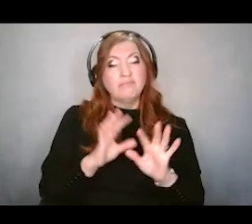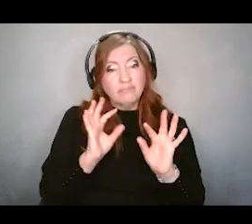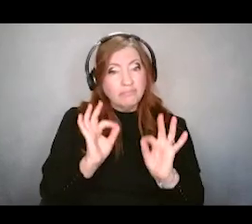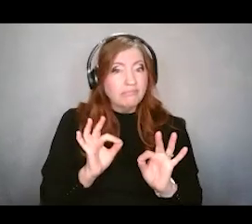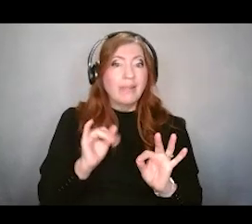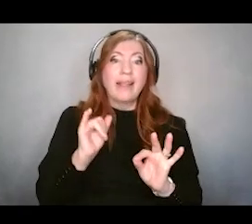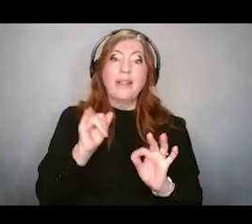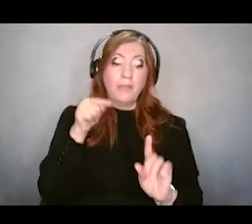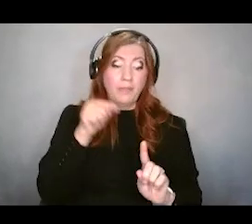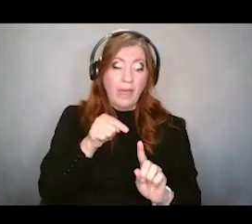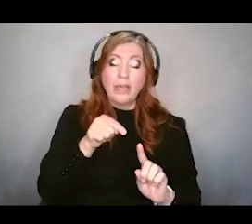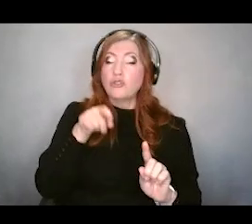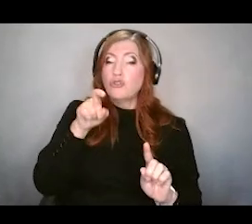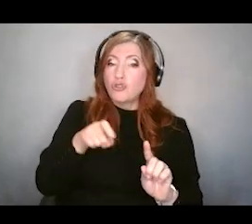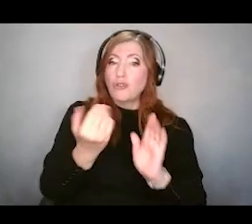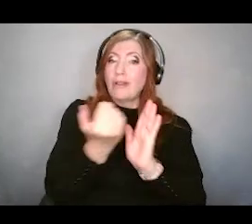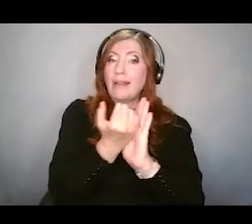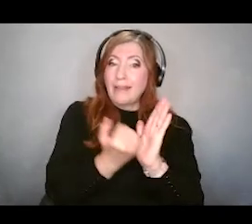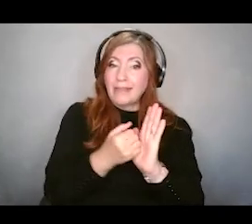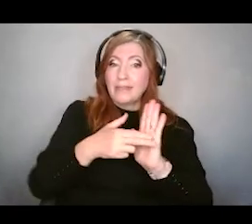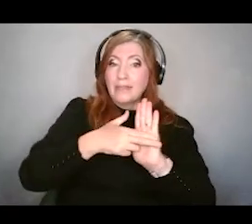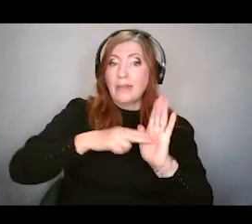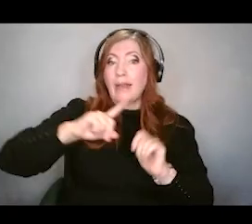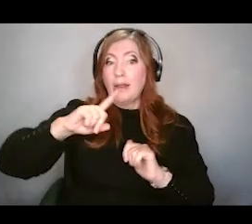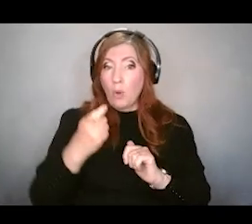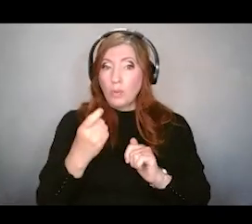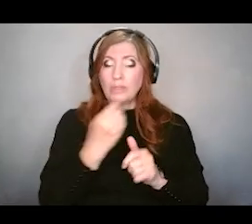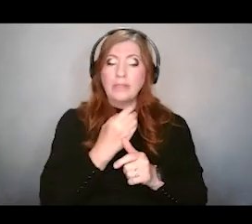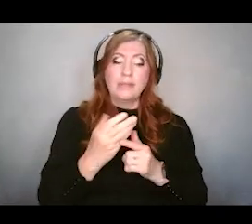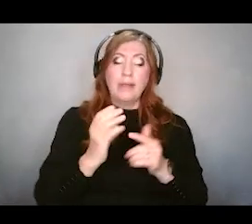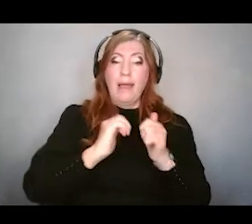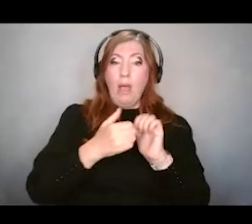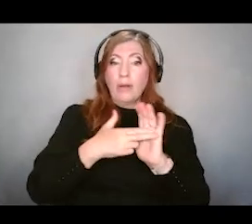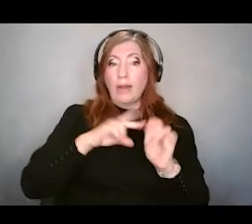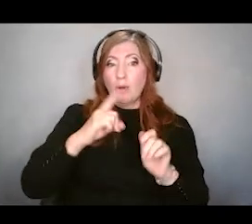these records list a diagnosis, show how it affects the person’s life,